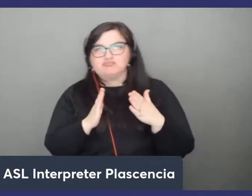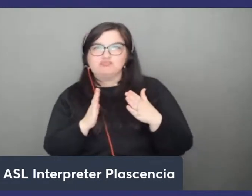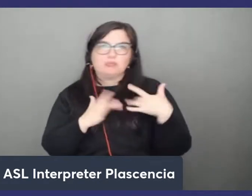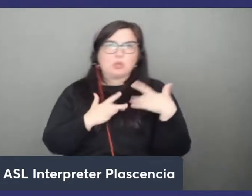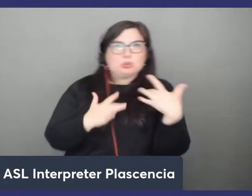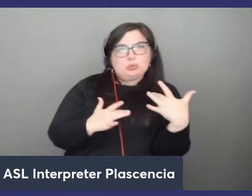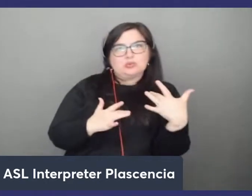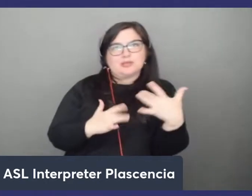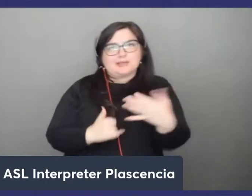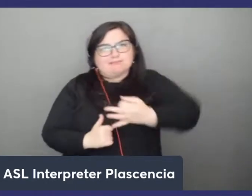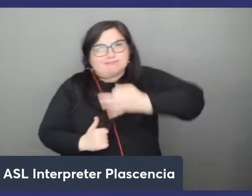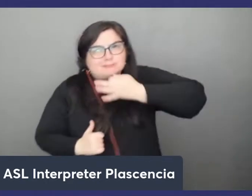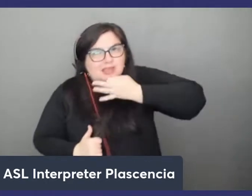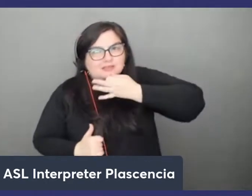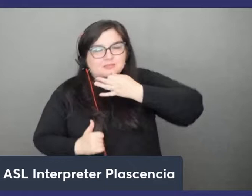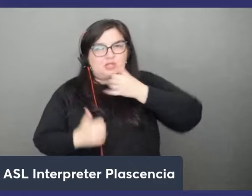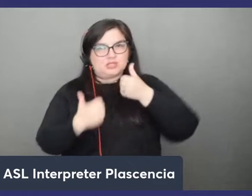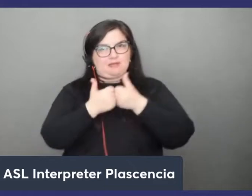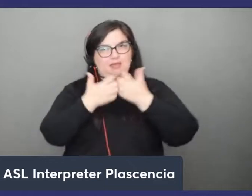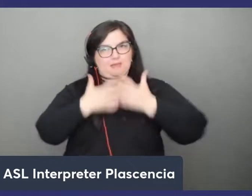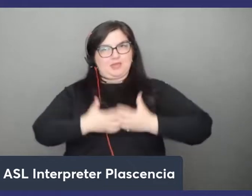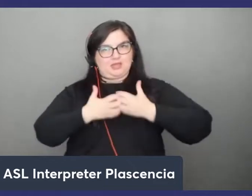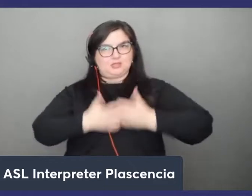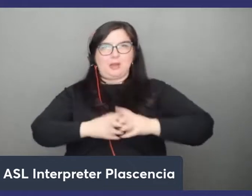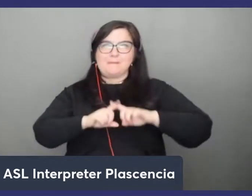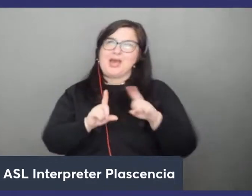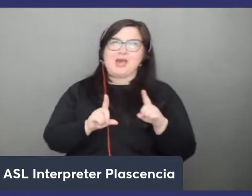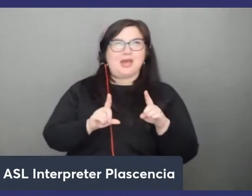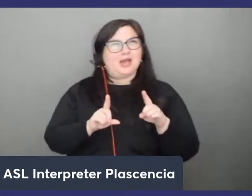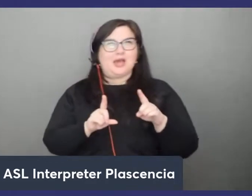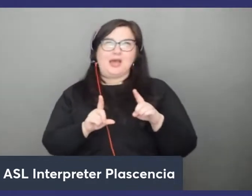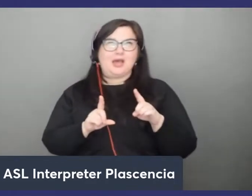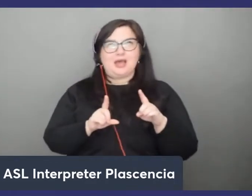at game engines, but don't really have as much experience